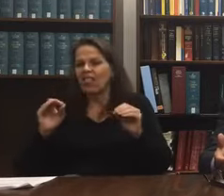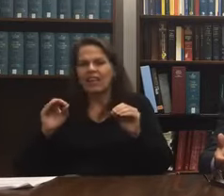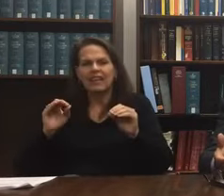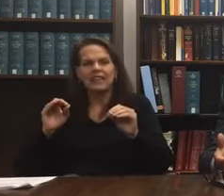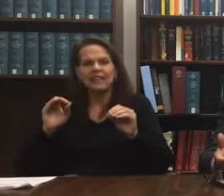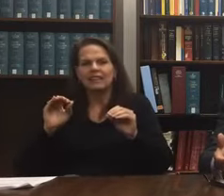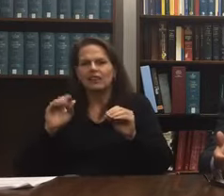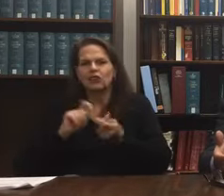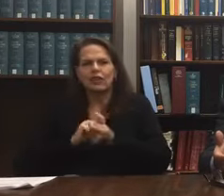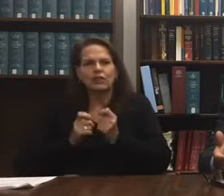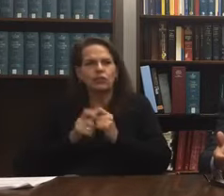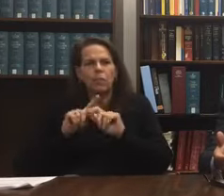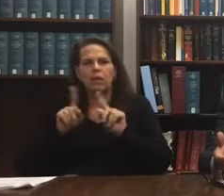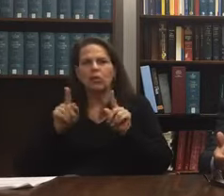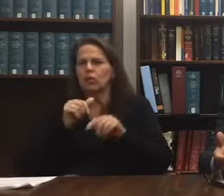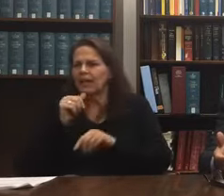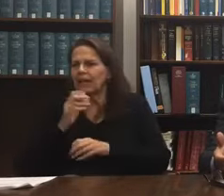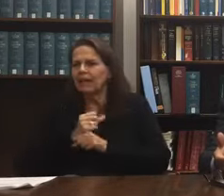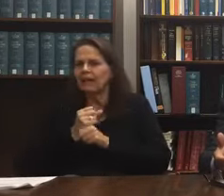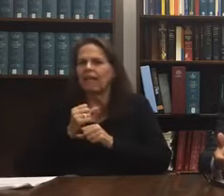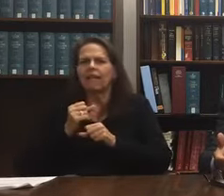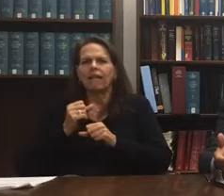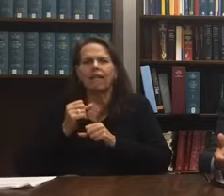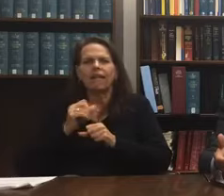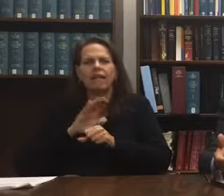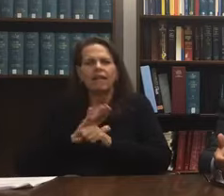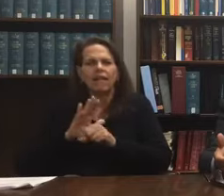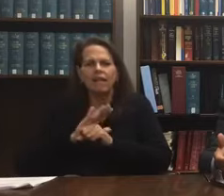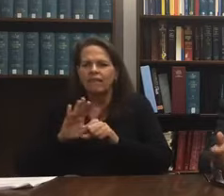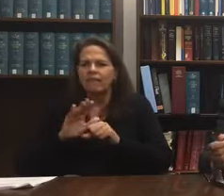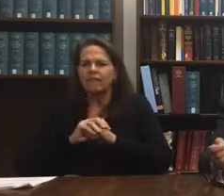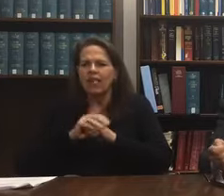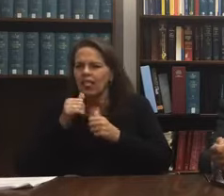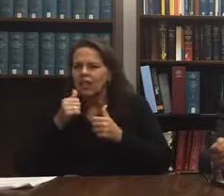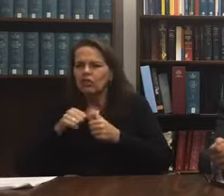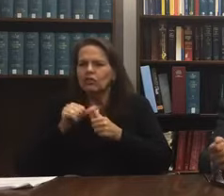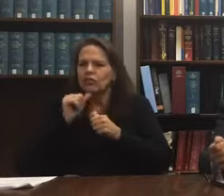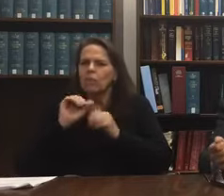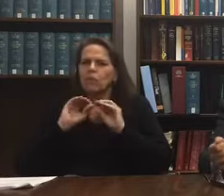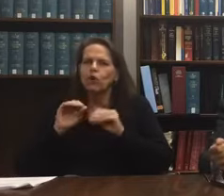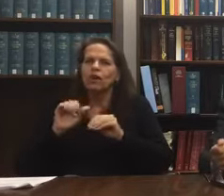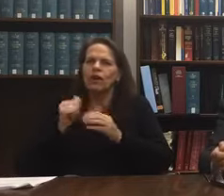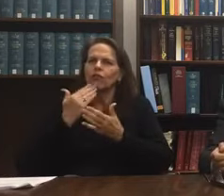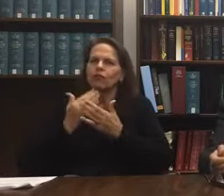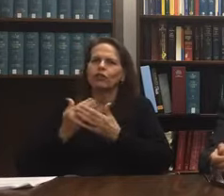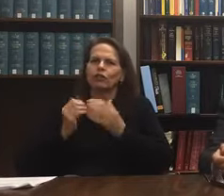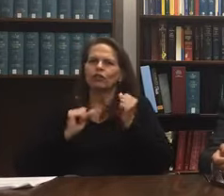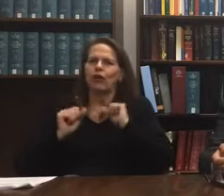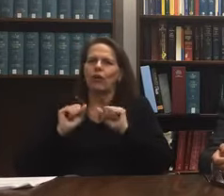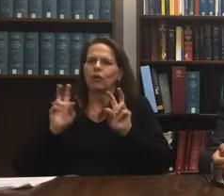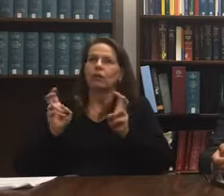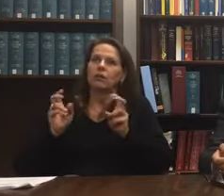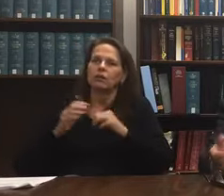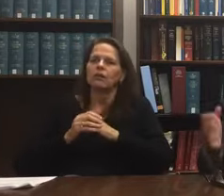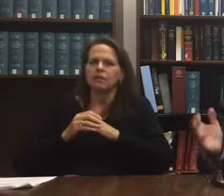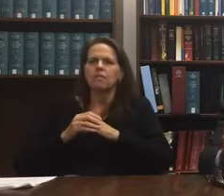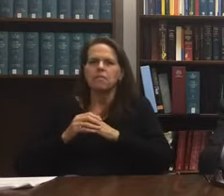but you didn't get enough letters or you didn't make a good case or you didn't put on a good show let's say you could ask for the more hours again and submit